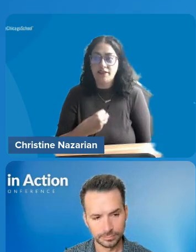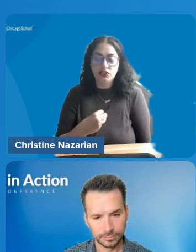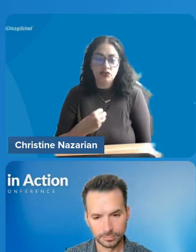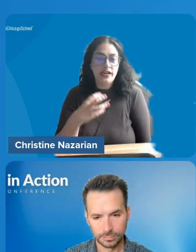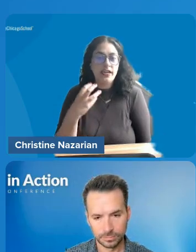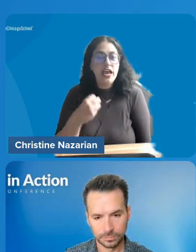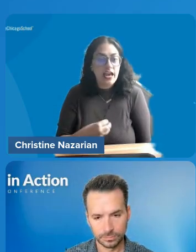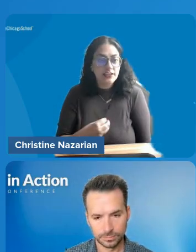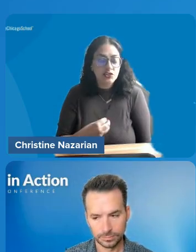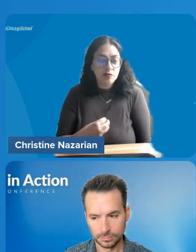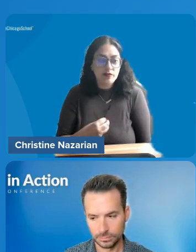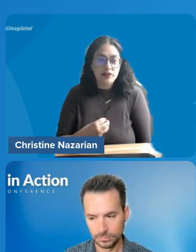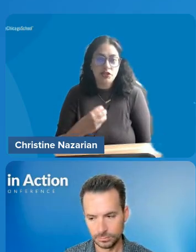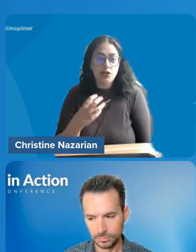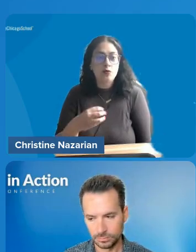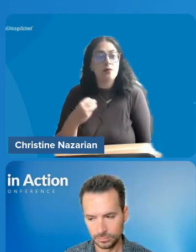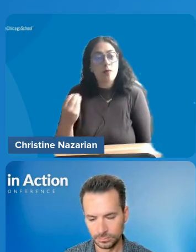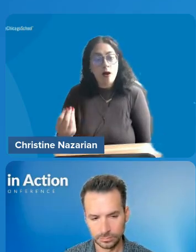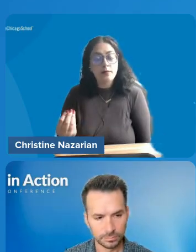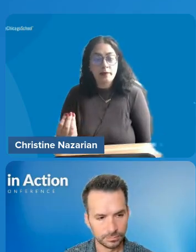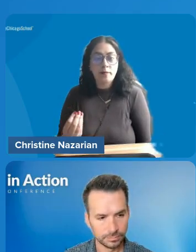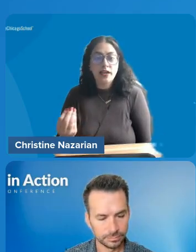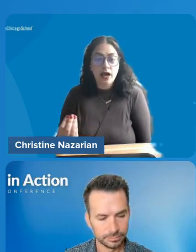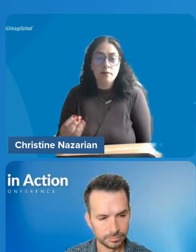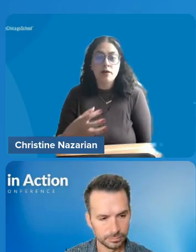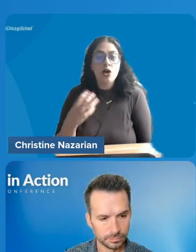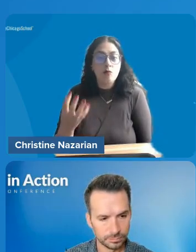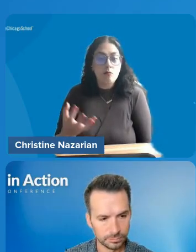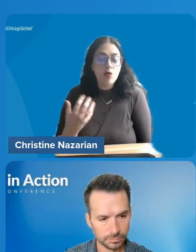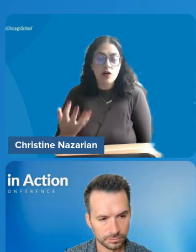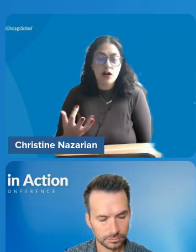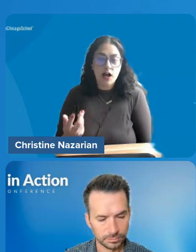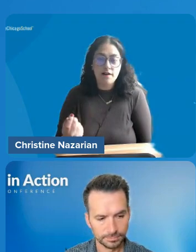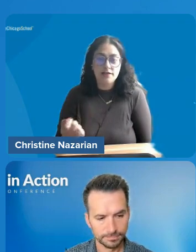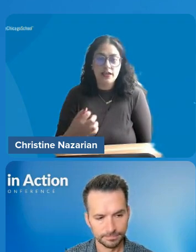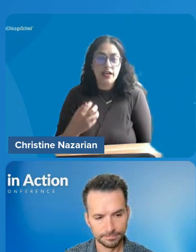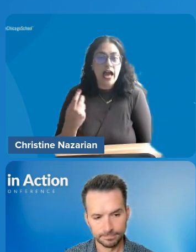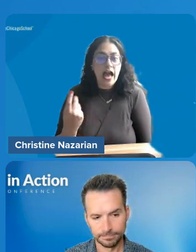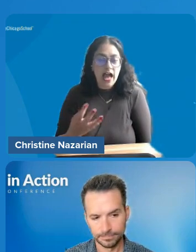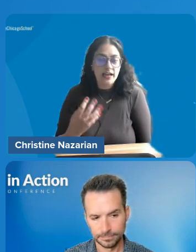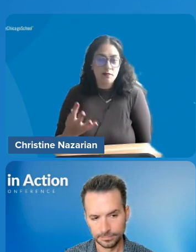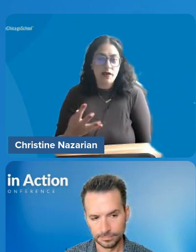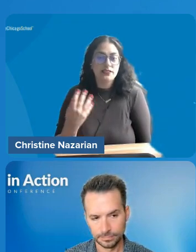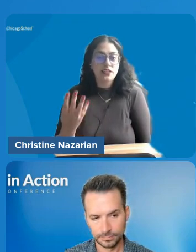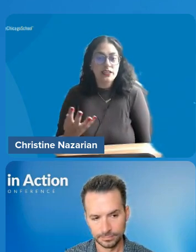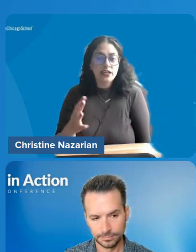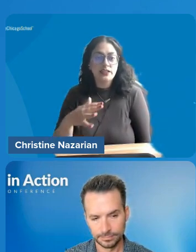training in supervision who will probably pick up more of the aspects clinically